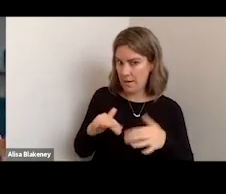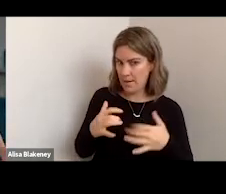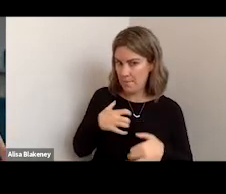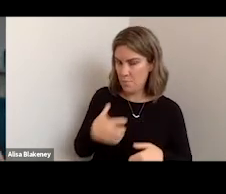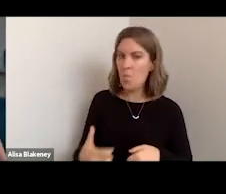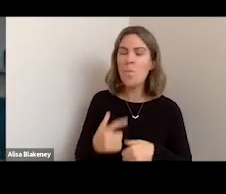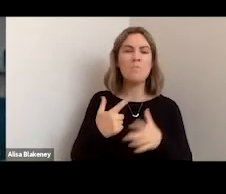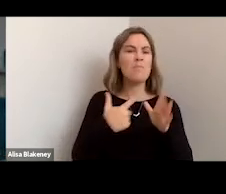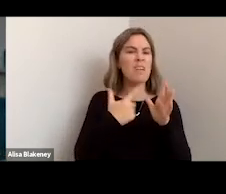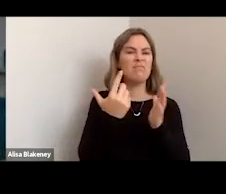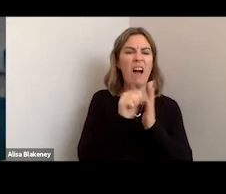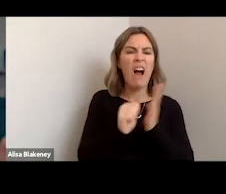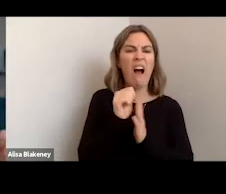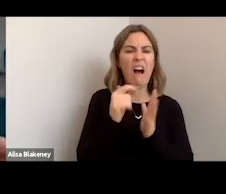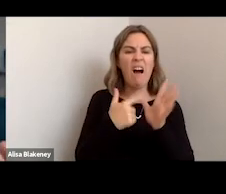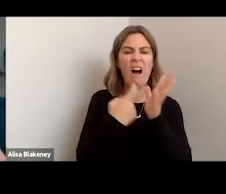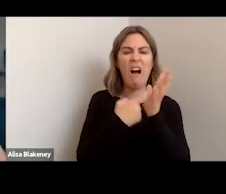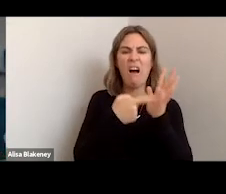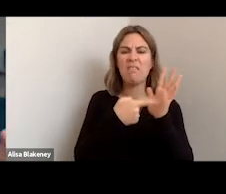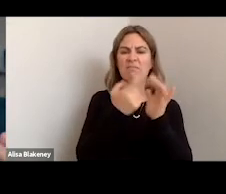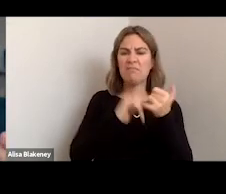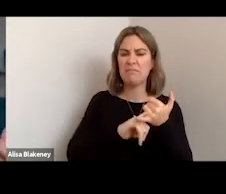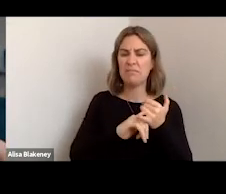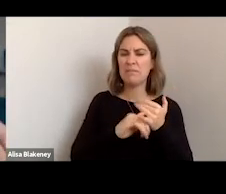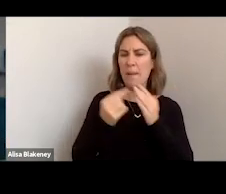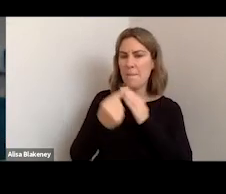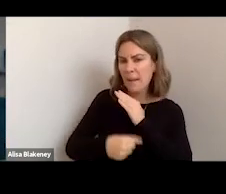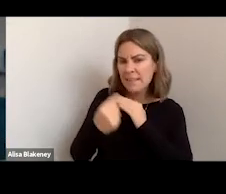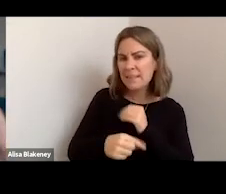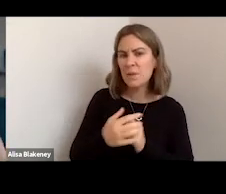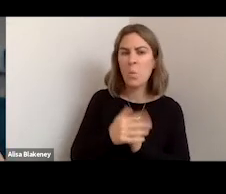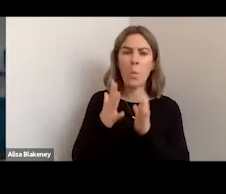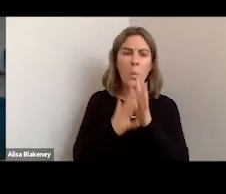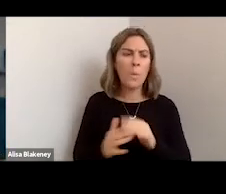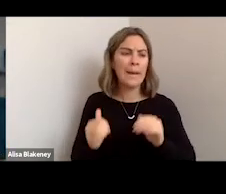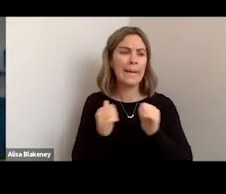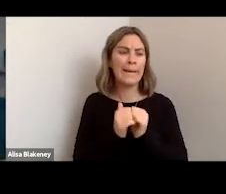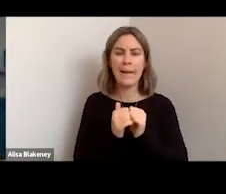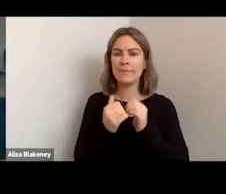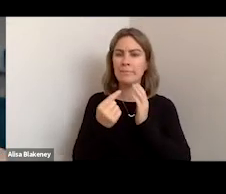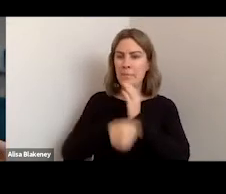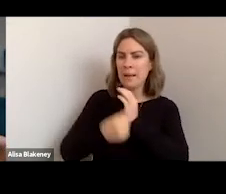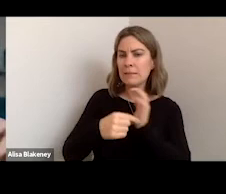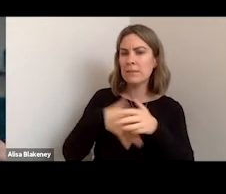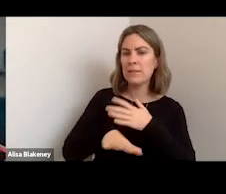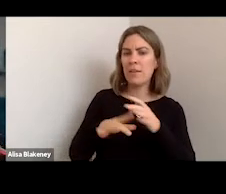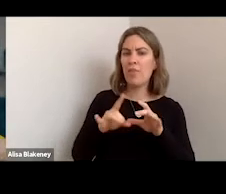something like that, maybe the Weekend Magazine in The Australian.